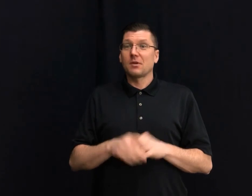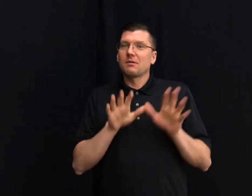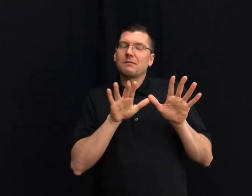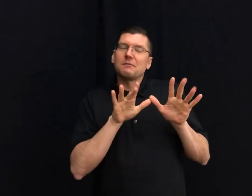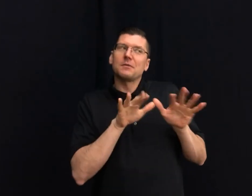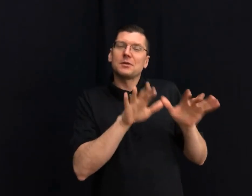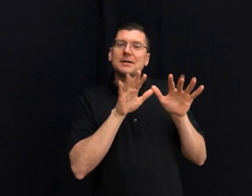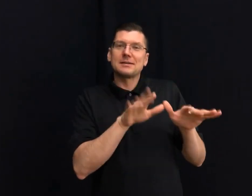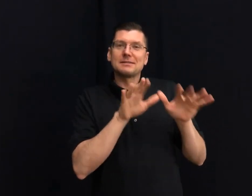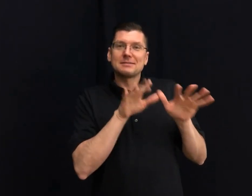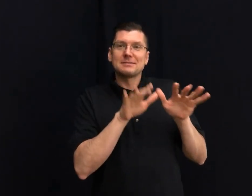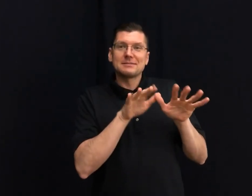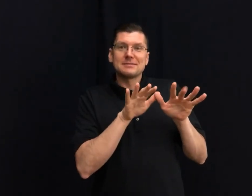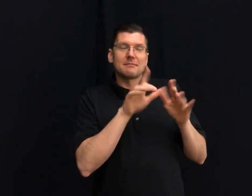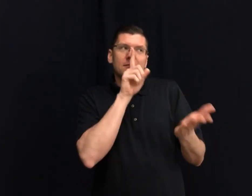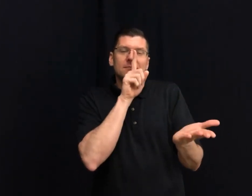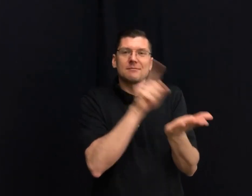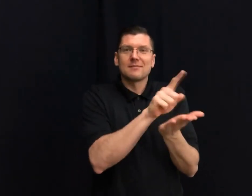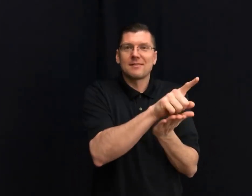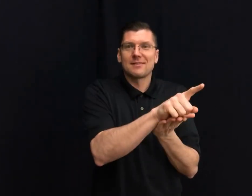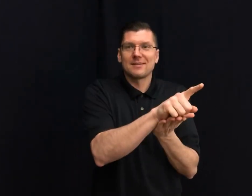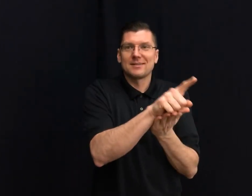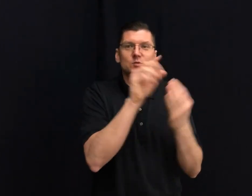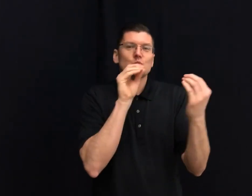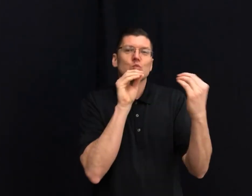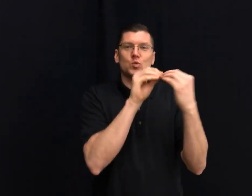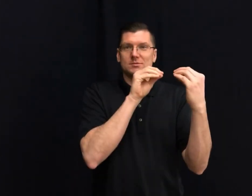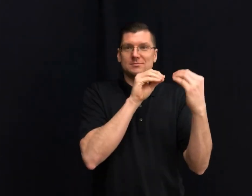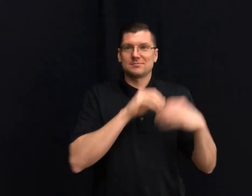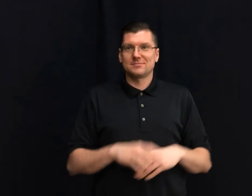( 8 )